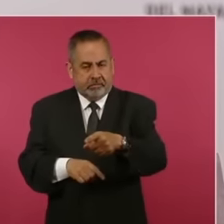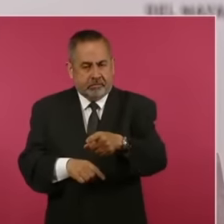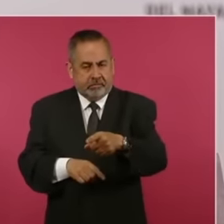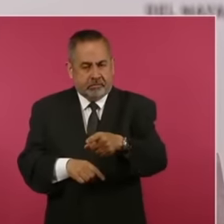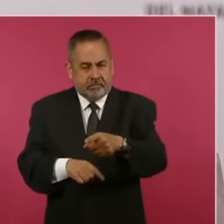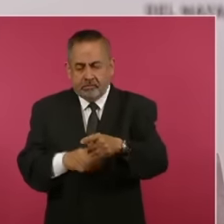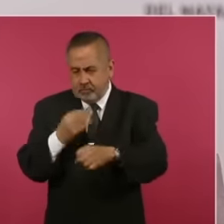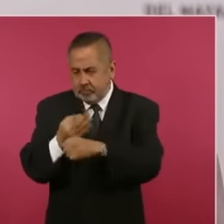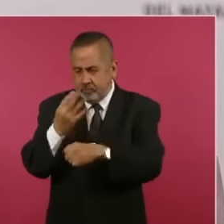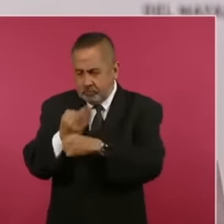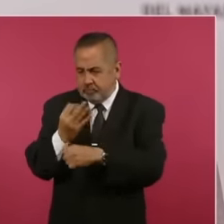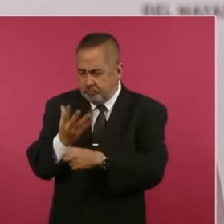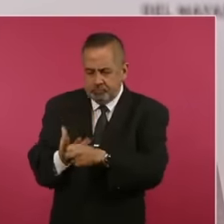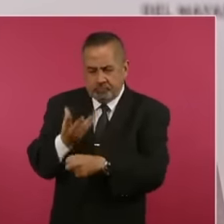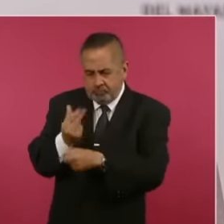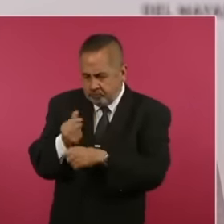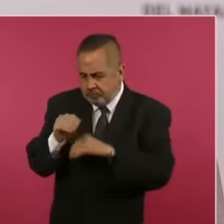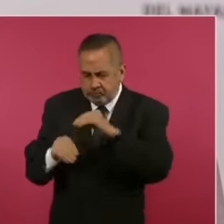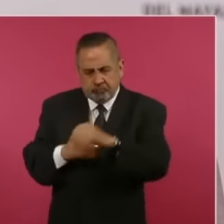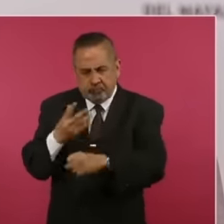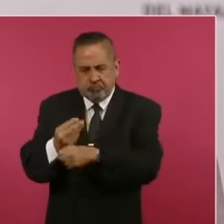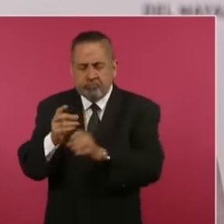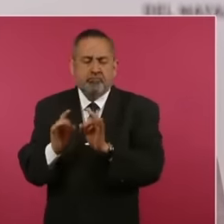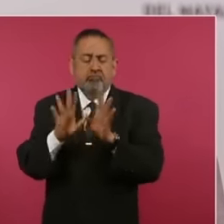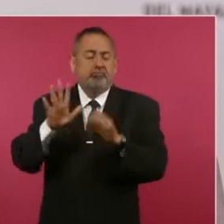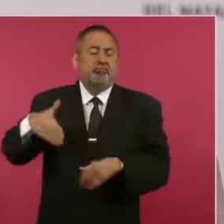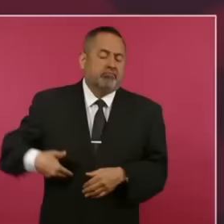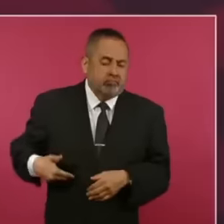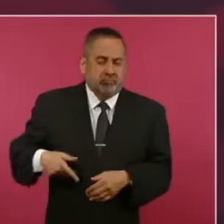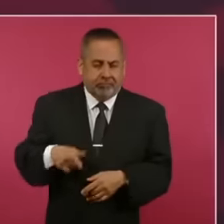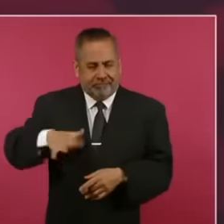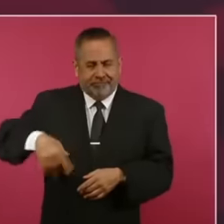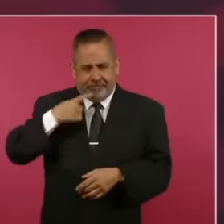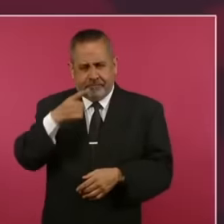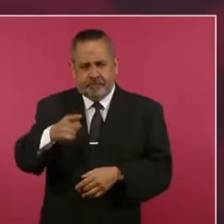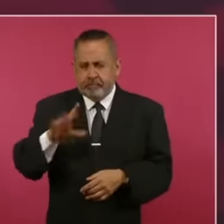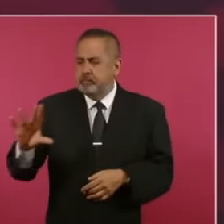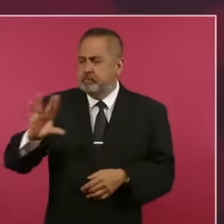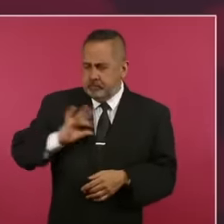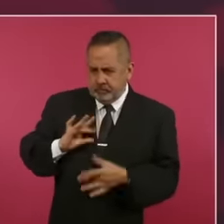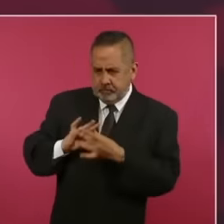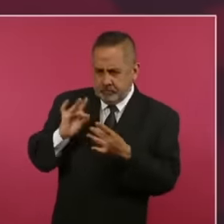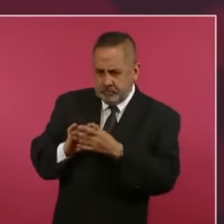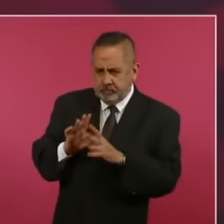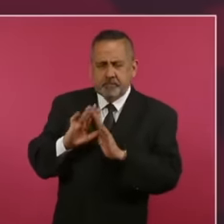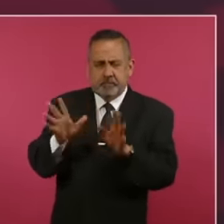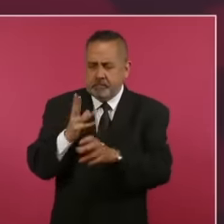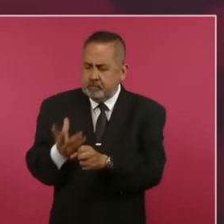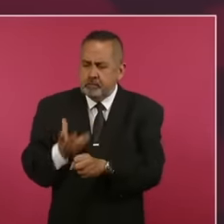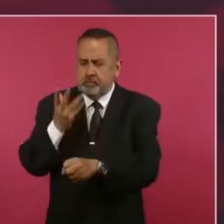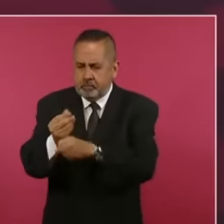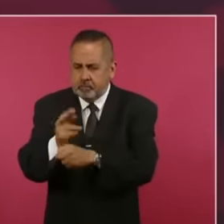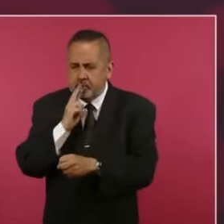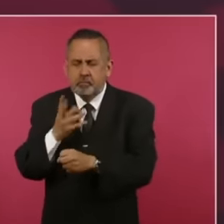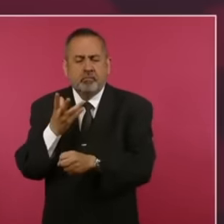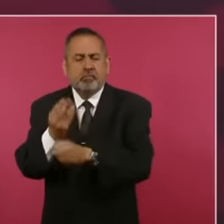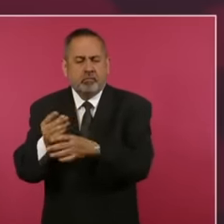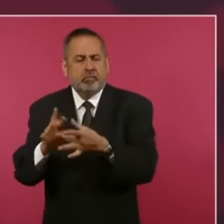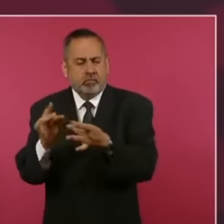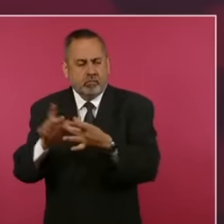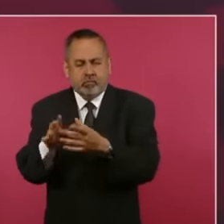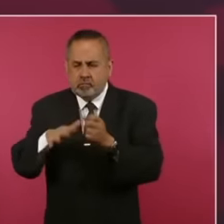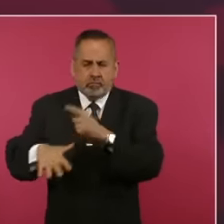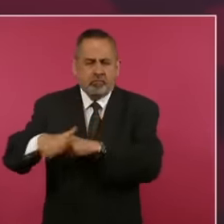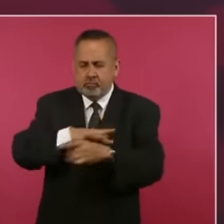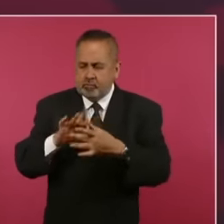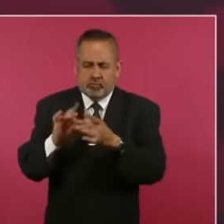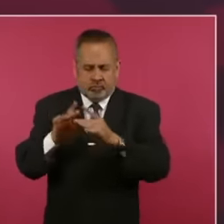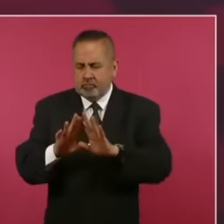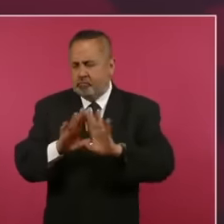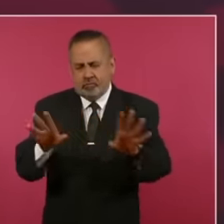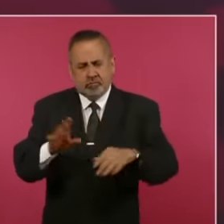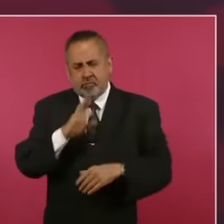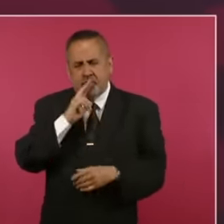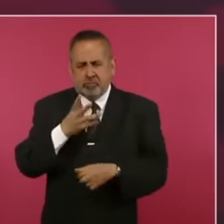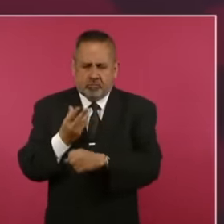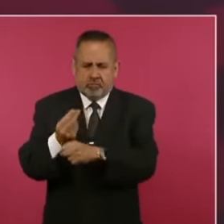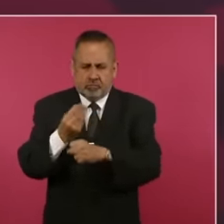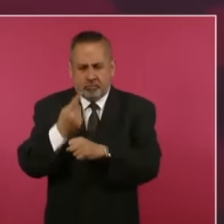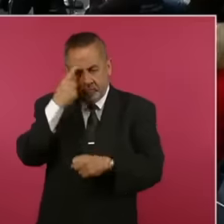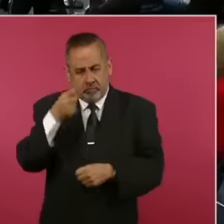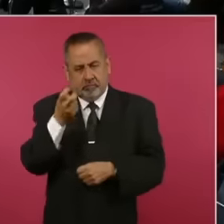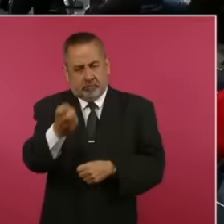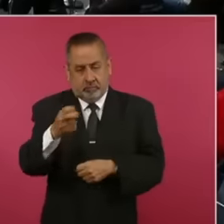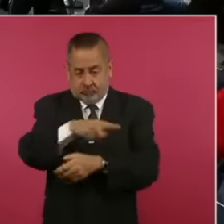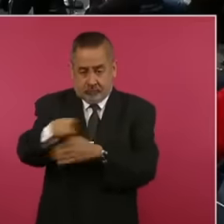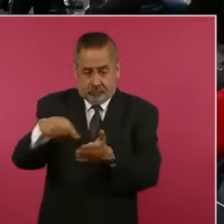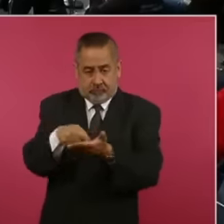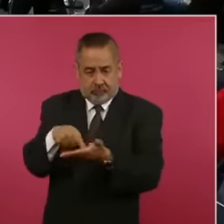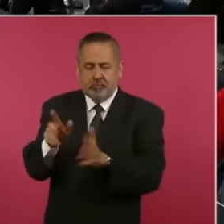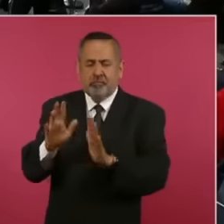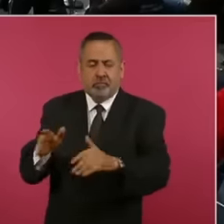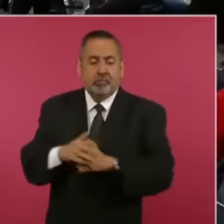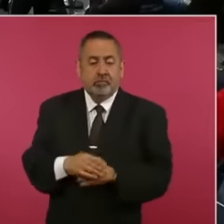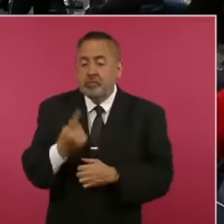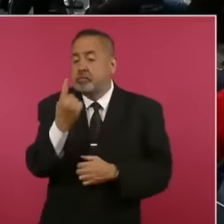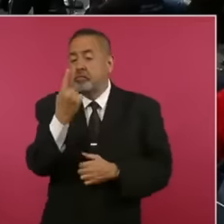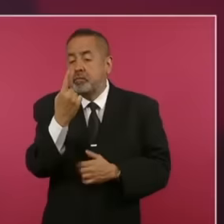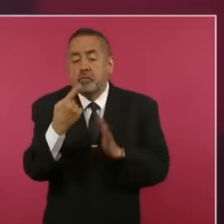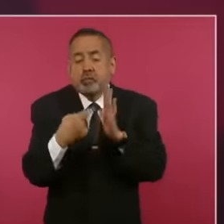remedying, what it says is that we already have a remediation solution for that site, it is a single case and what